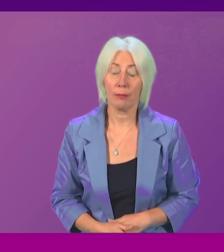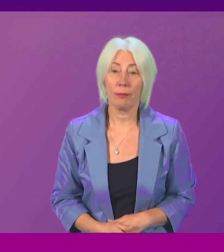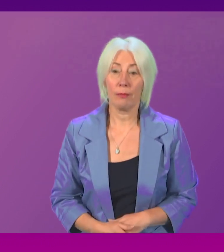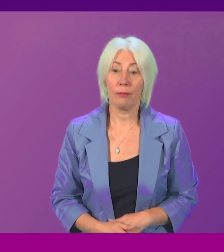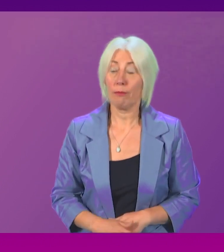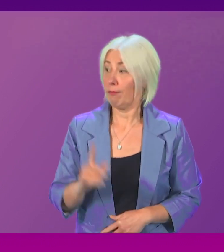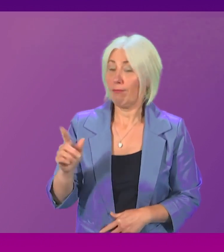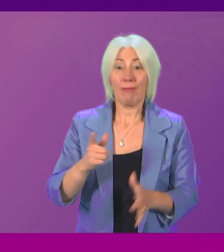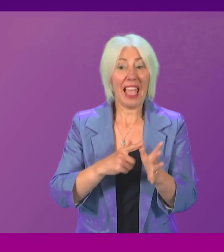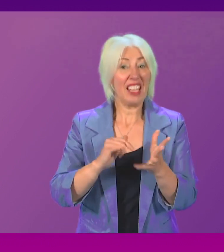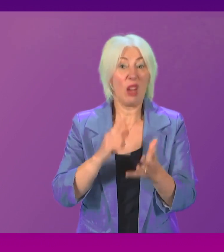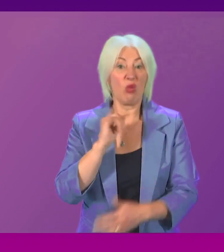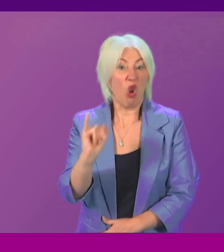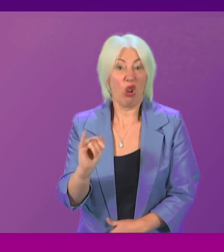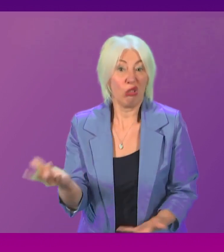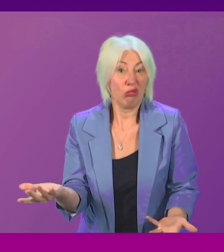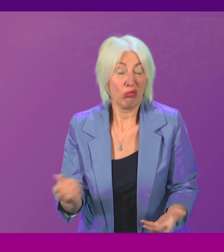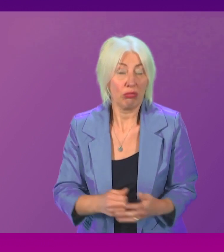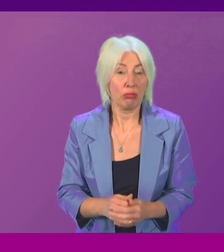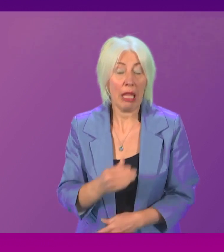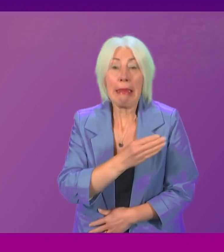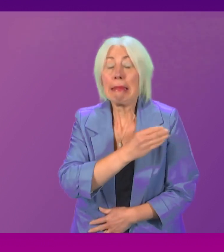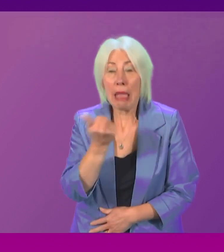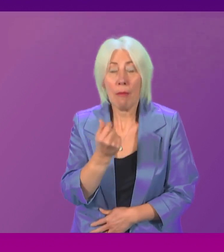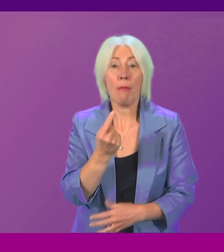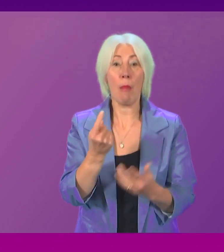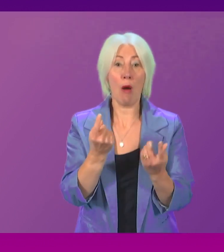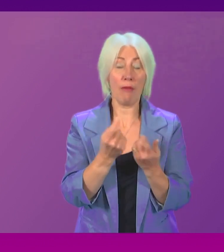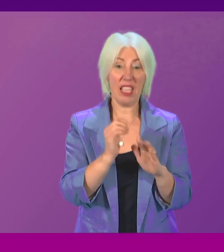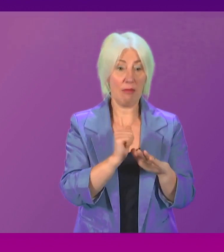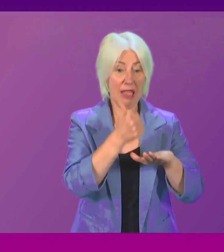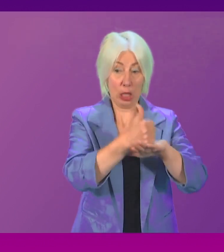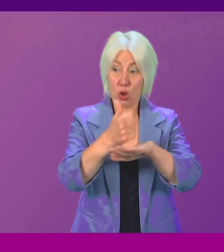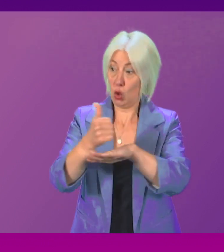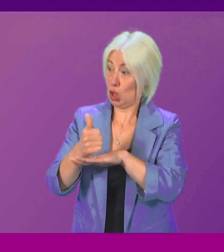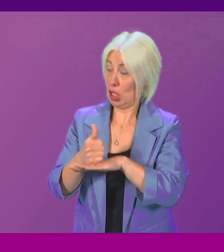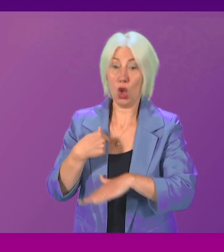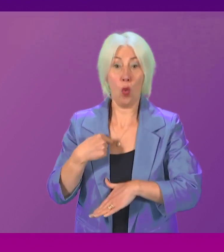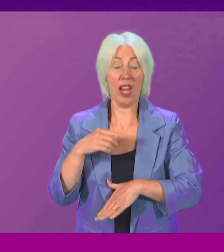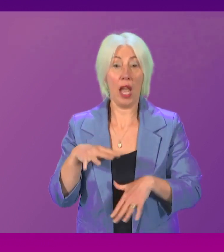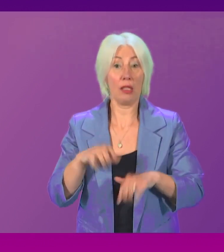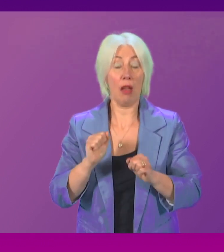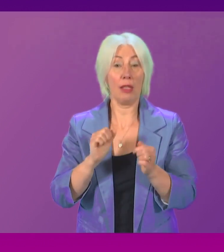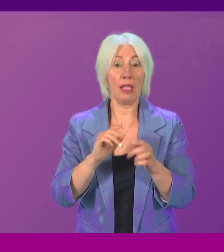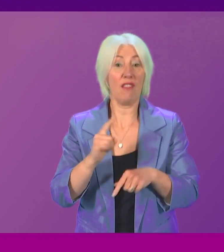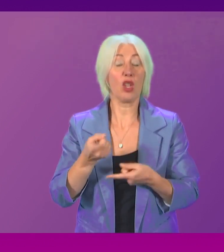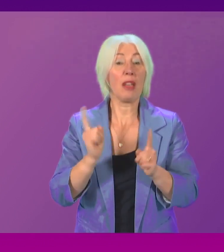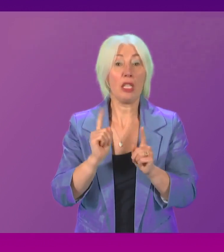Let us look first at some of the institutions that did not even exist when I became First Minister.